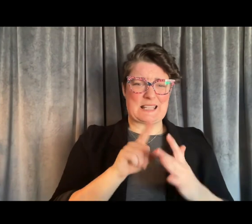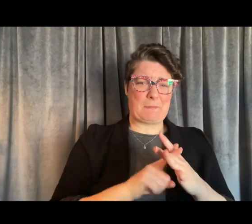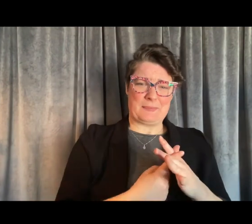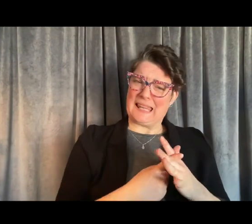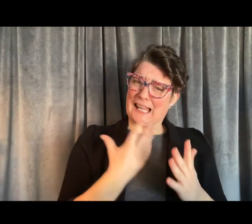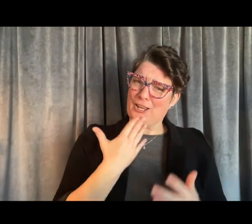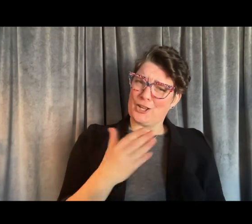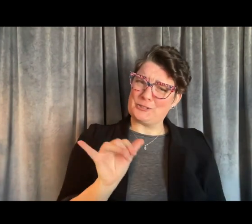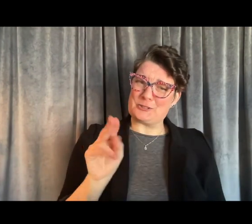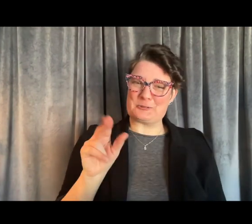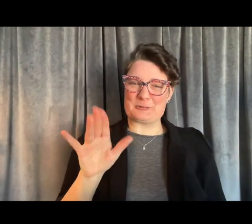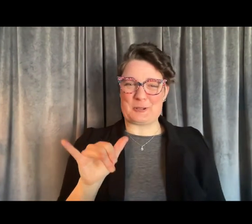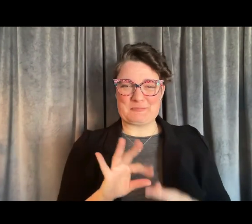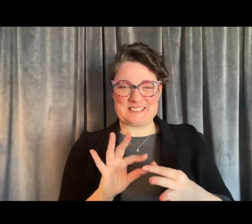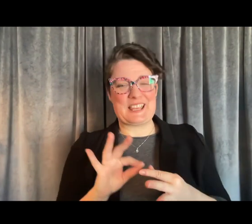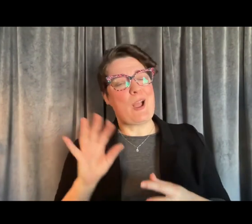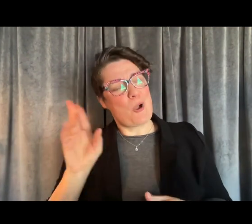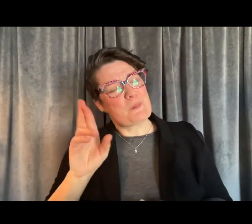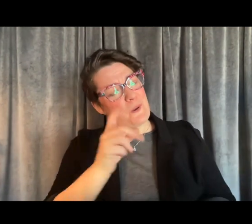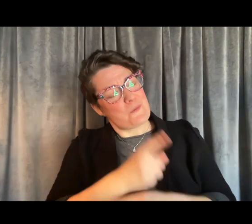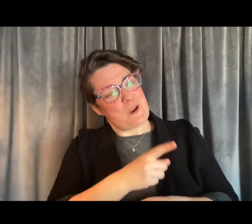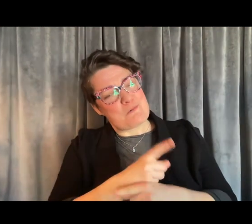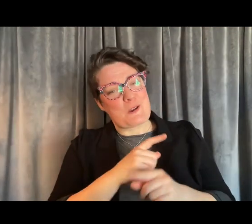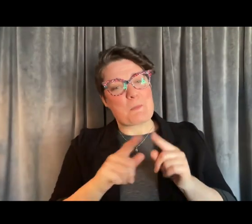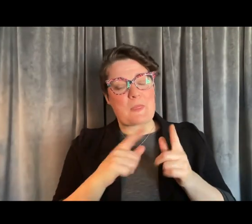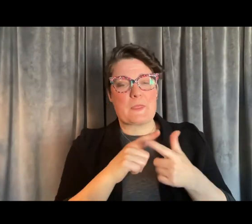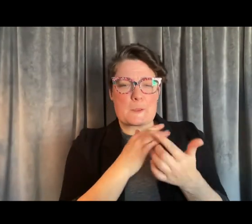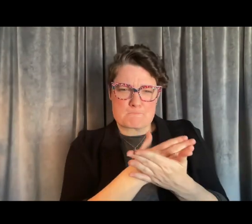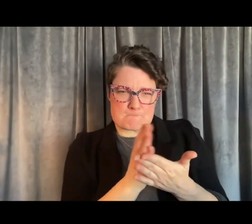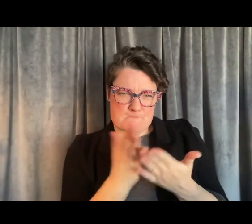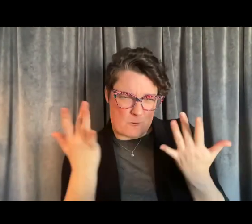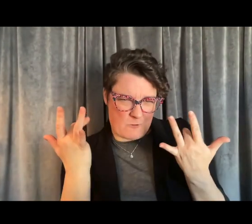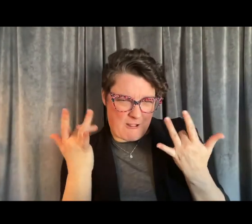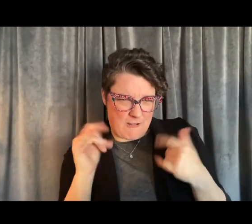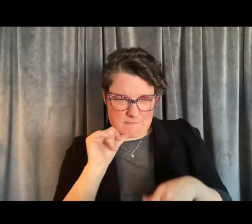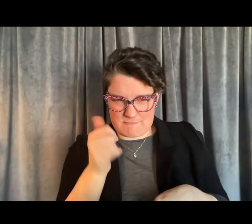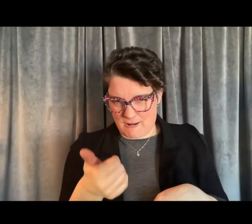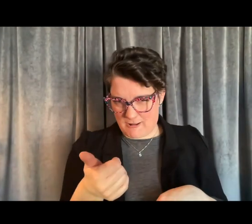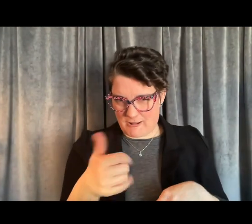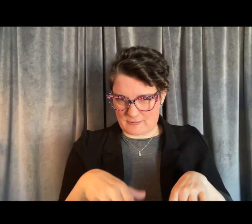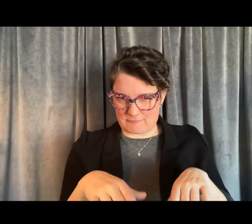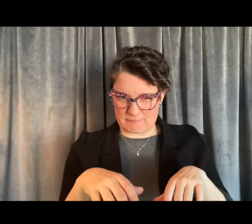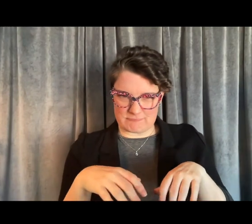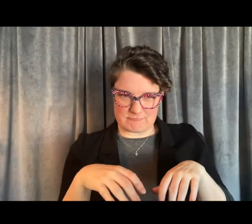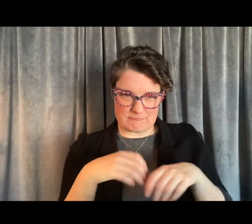Nomy: The beginning part's not too shabby either. Rebekah: No, no, not at all. But then it gets into like, why aren't we doing it again?